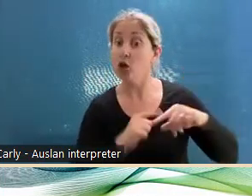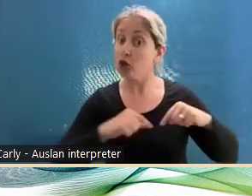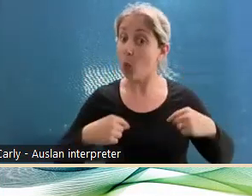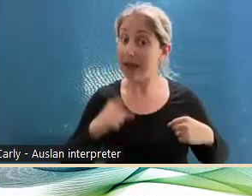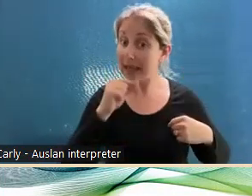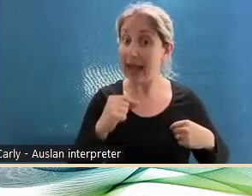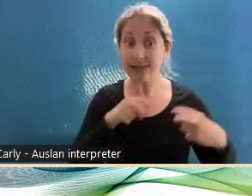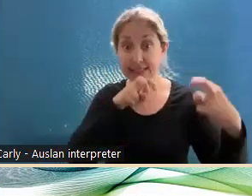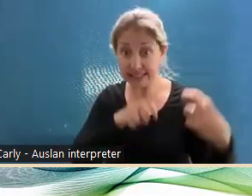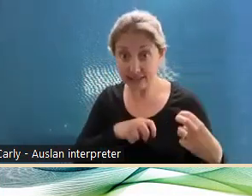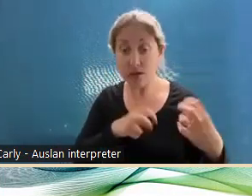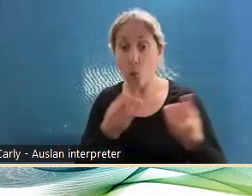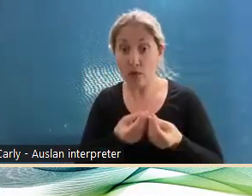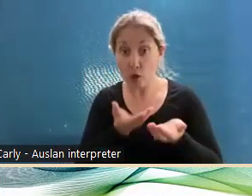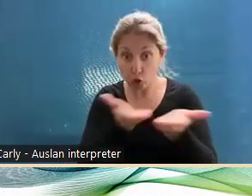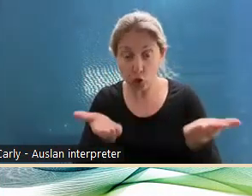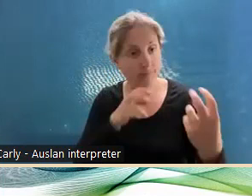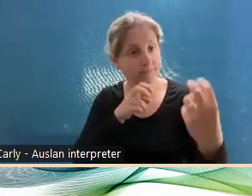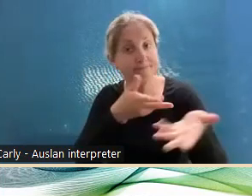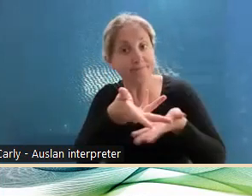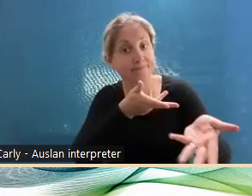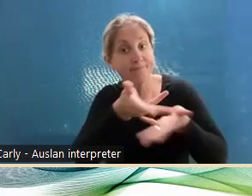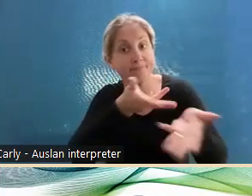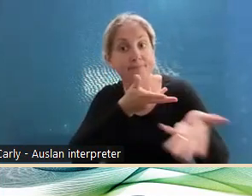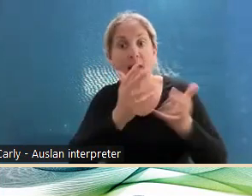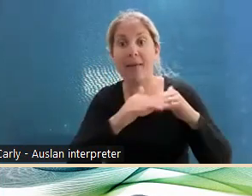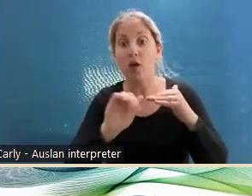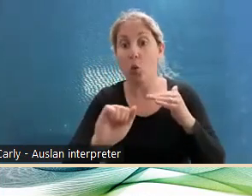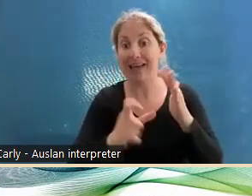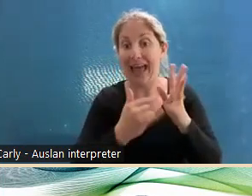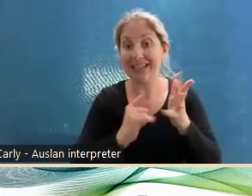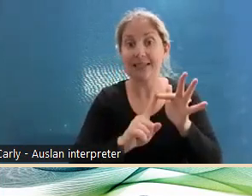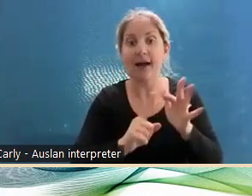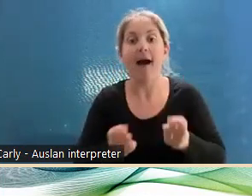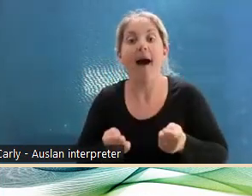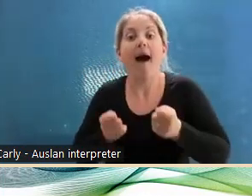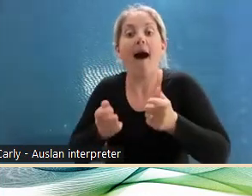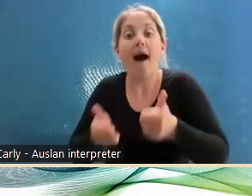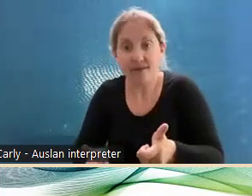all the material in your case, but only after you have received a recommendation, we cannot